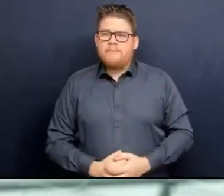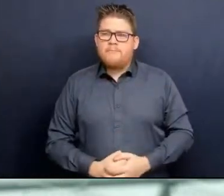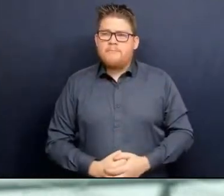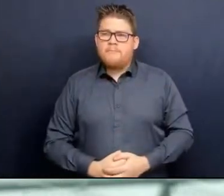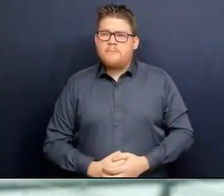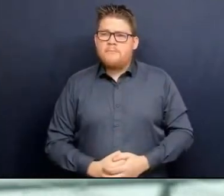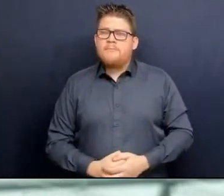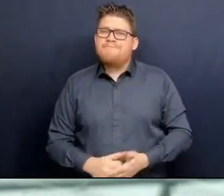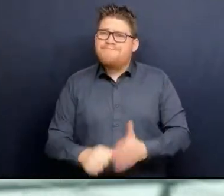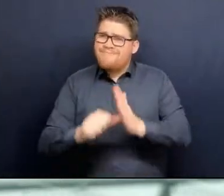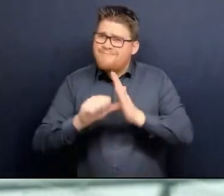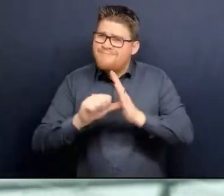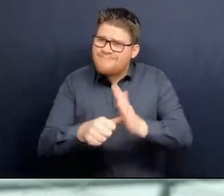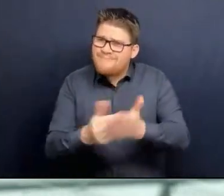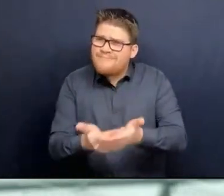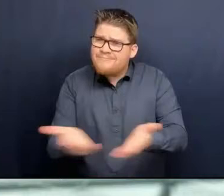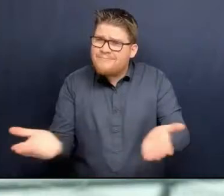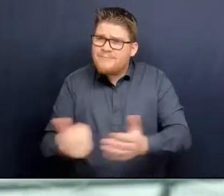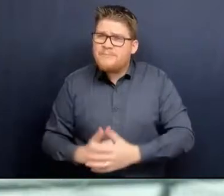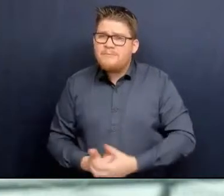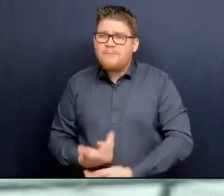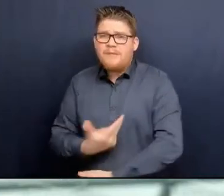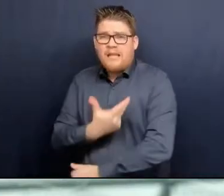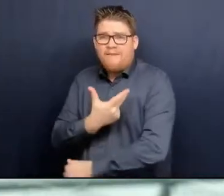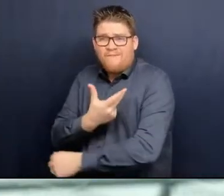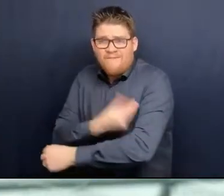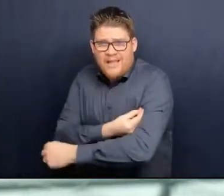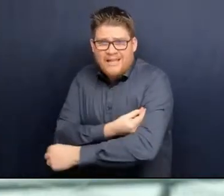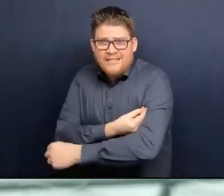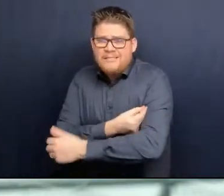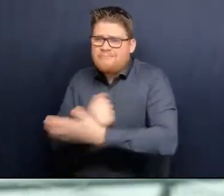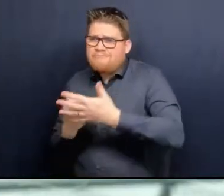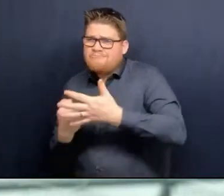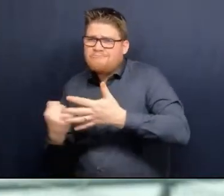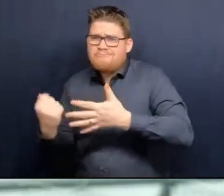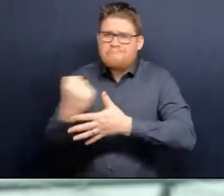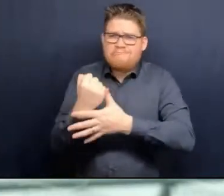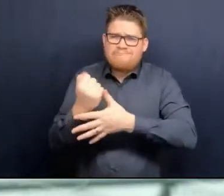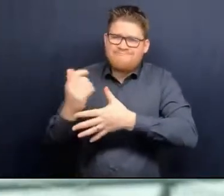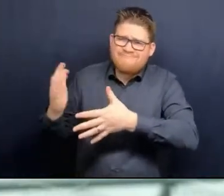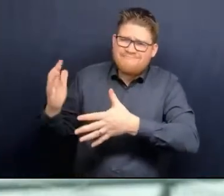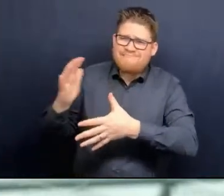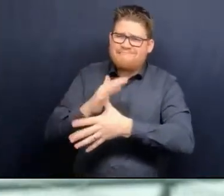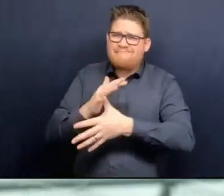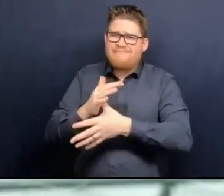that vaccination is our key. It's the key that we have had